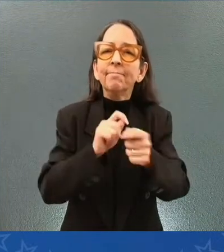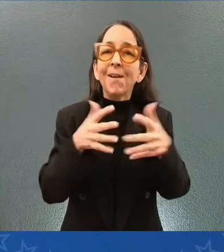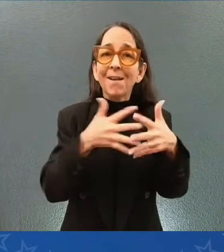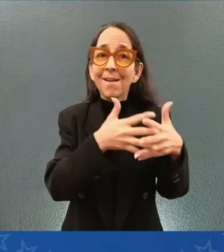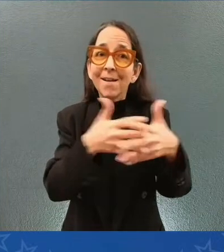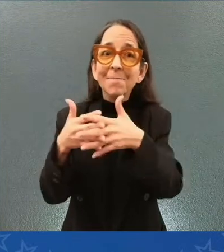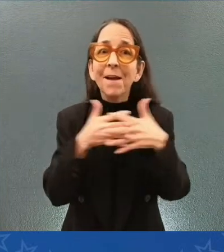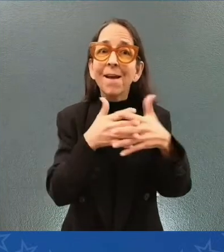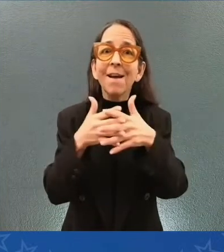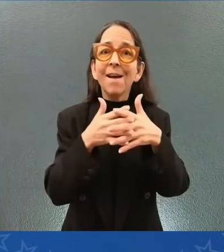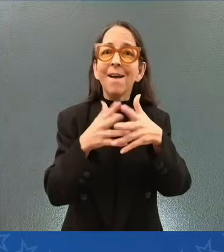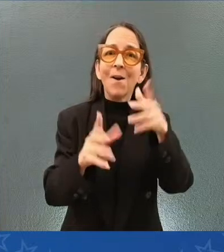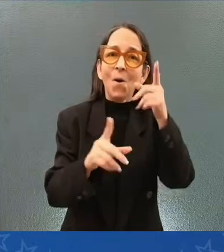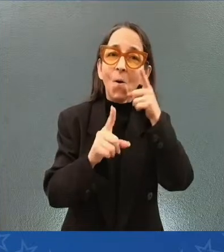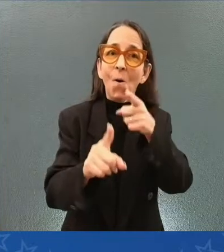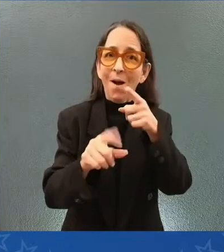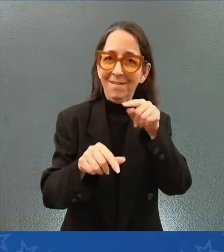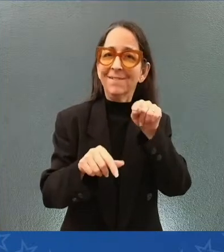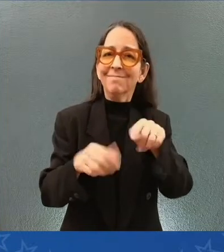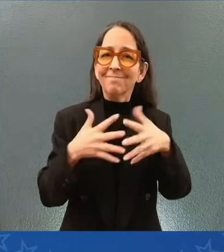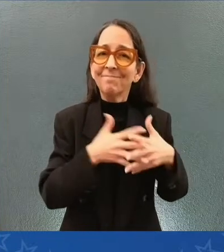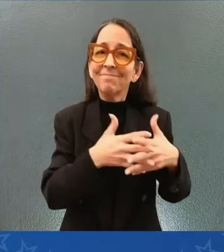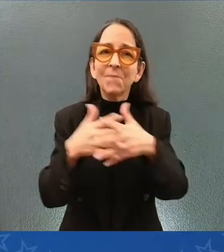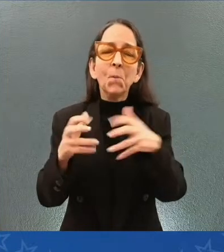thank you, thank you, thank you for all you've done to help us.